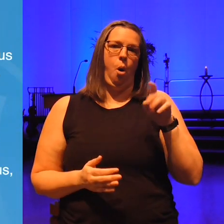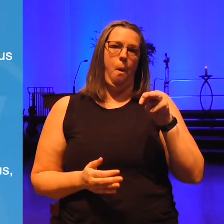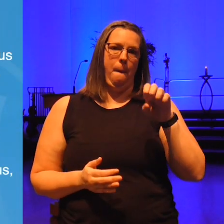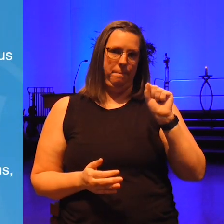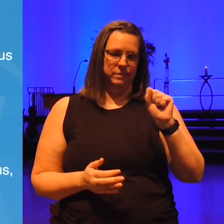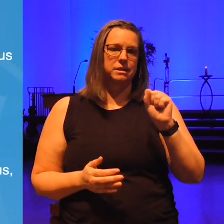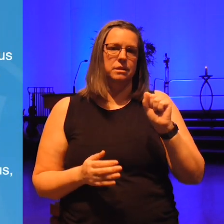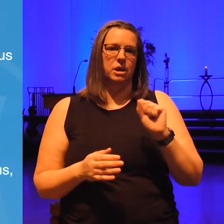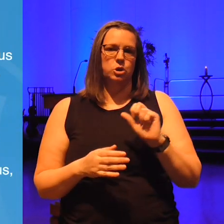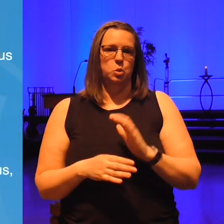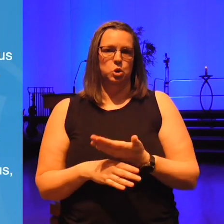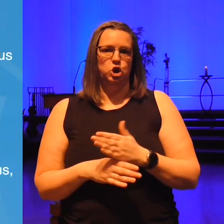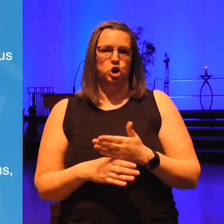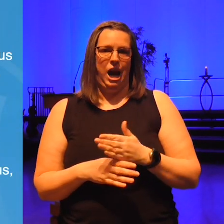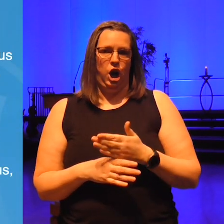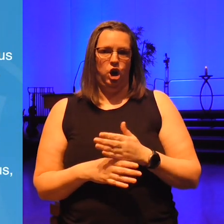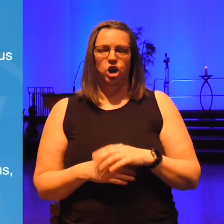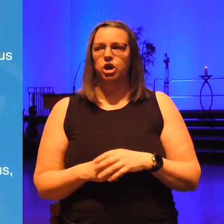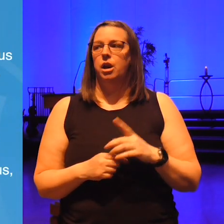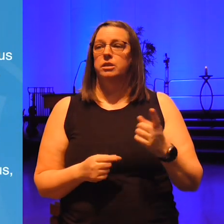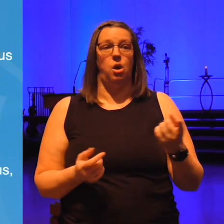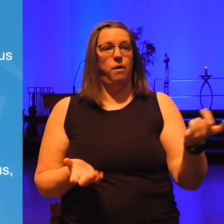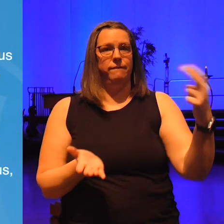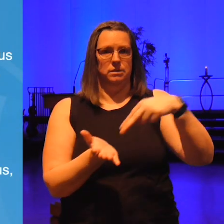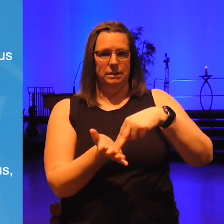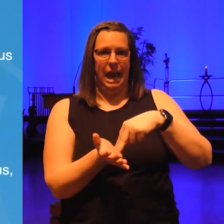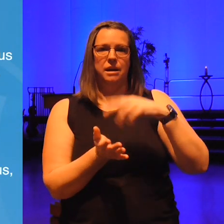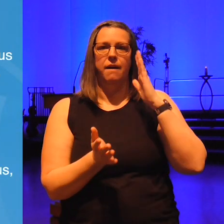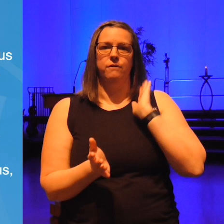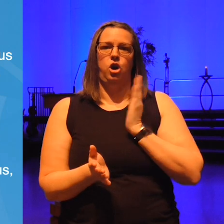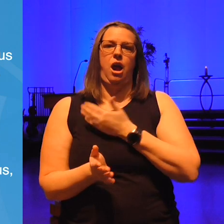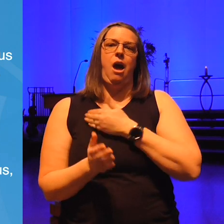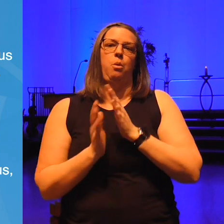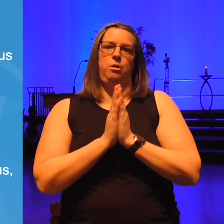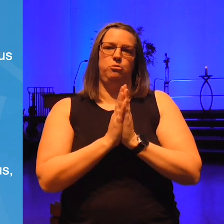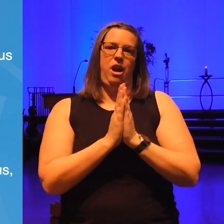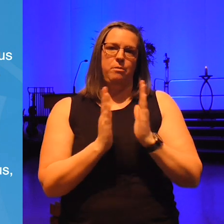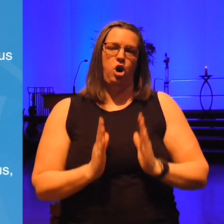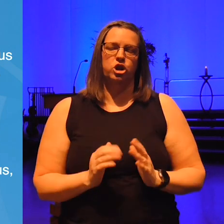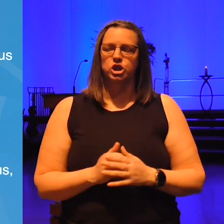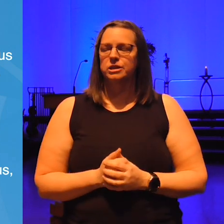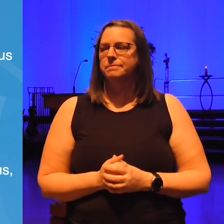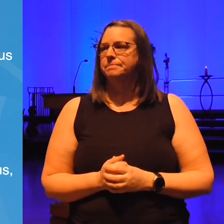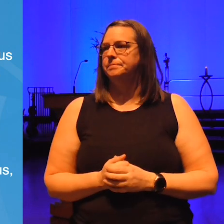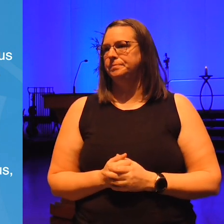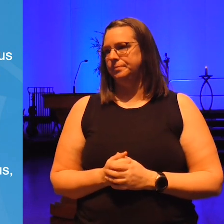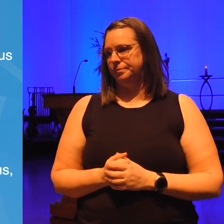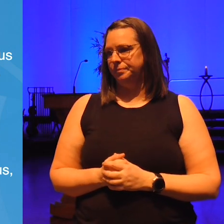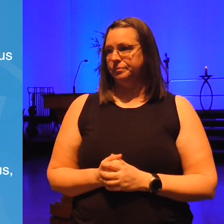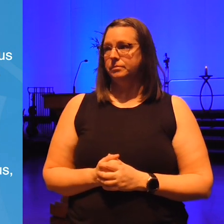hold Consciousness these folks are available for prayer after service home shares we are surrounded